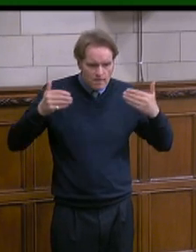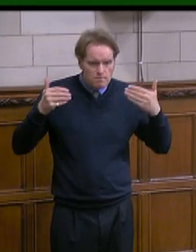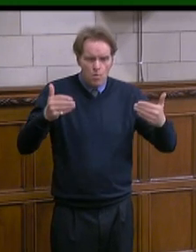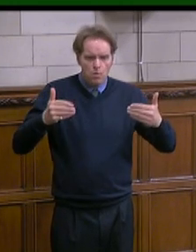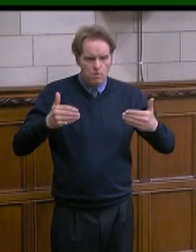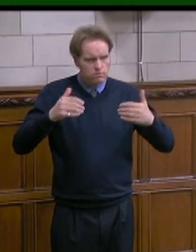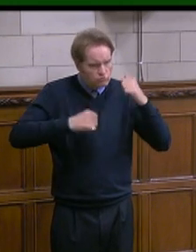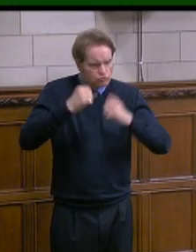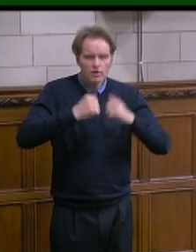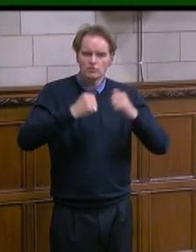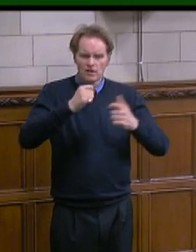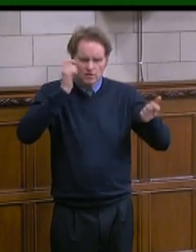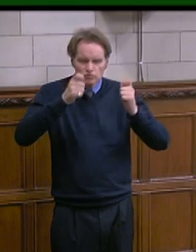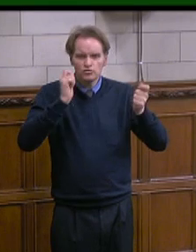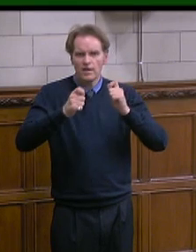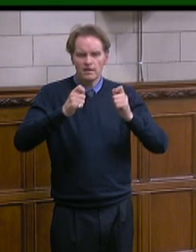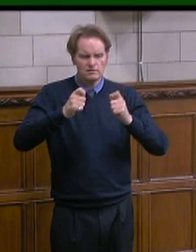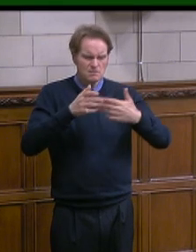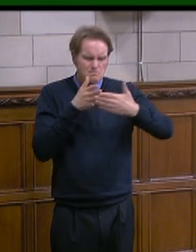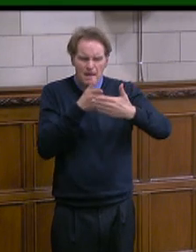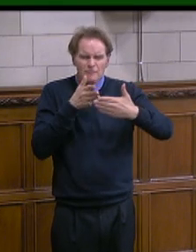structural barriers in society.